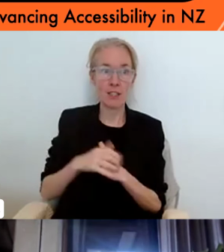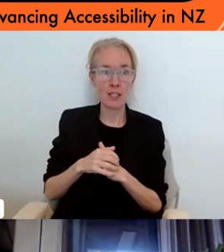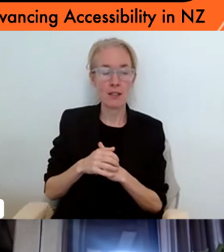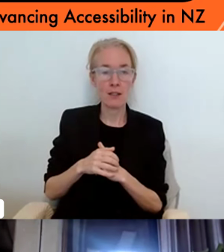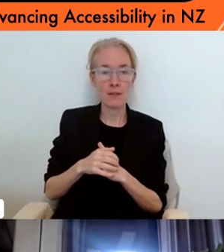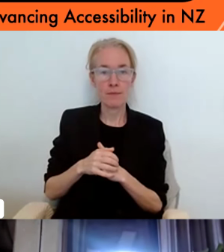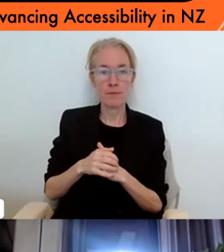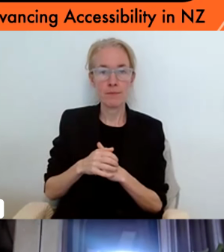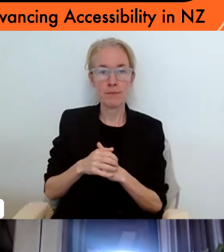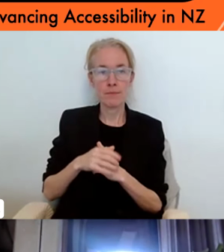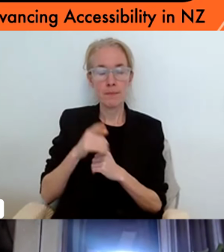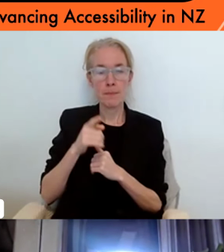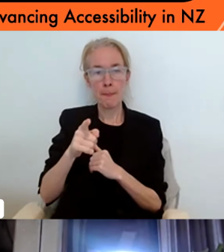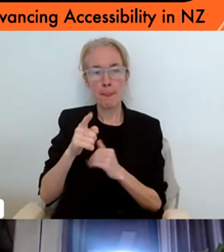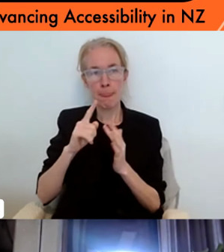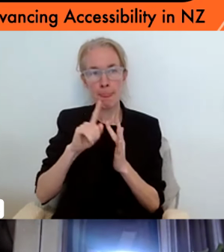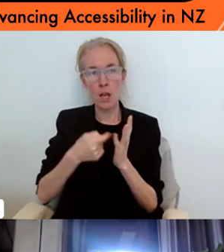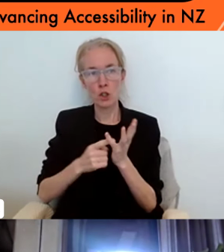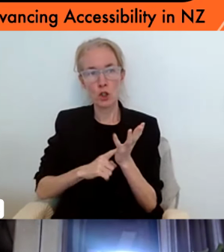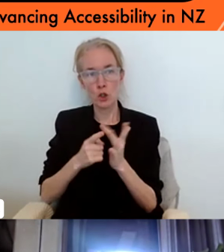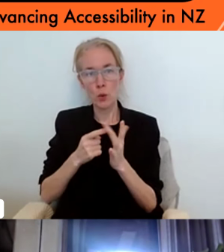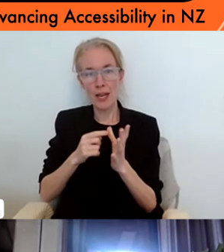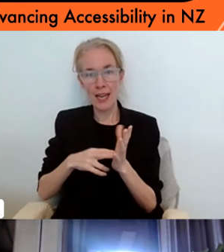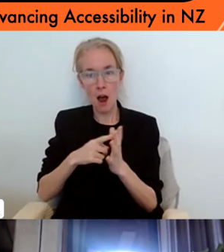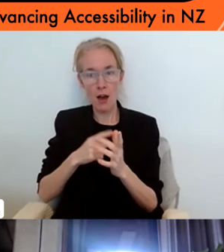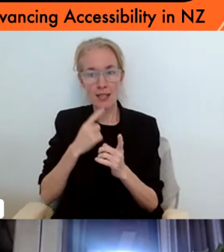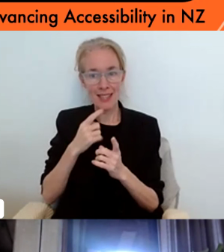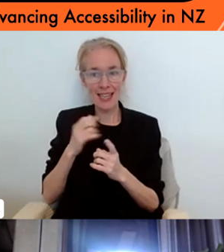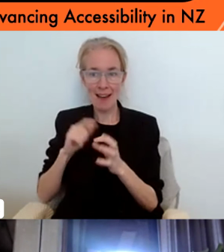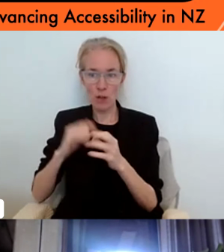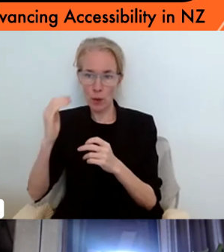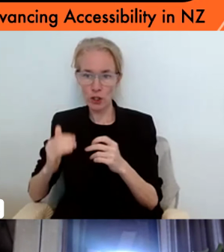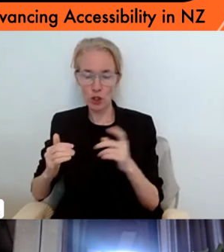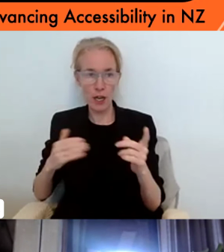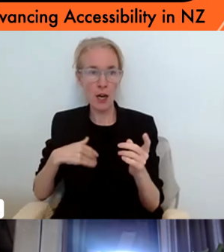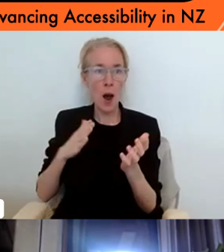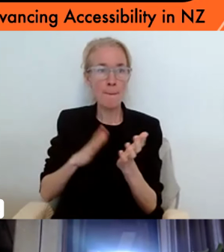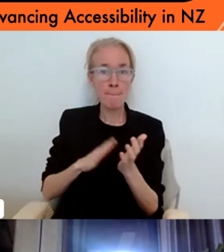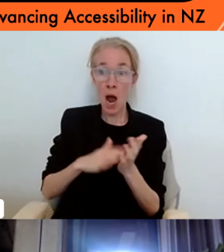of questions if you could. Sorry, missed the last two. The last two